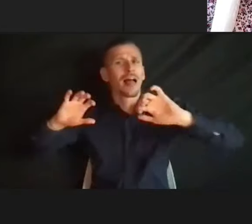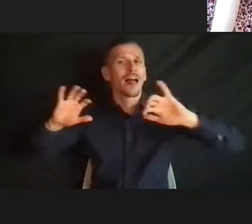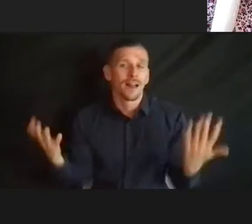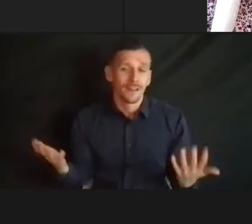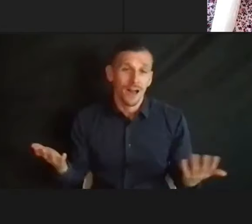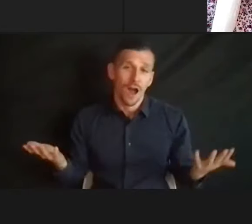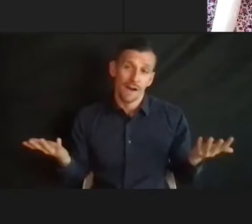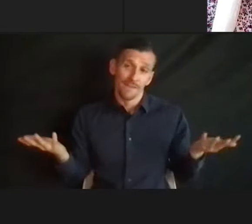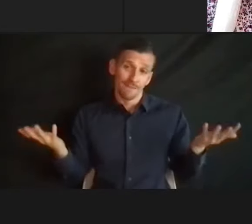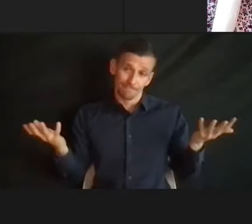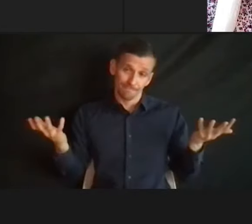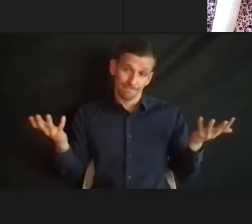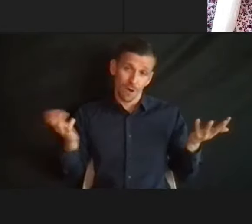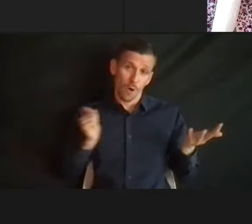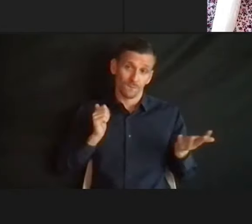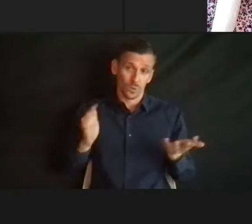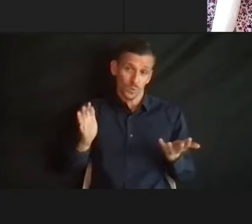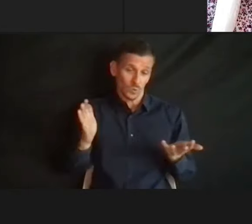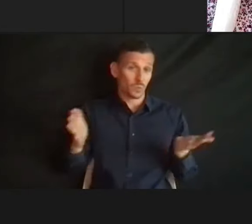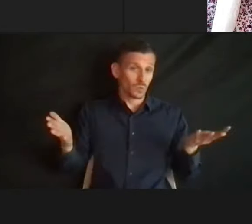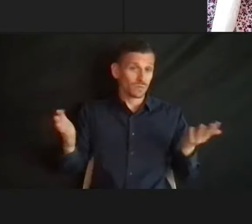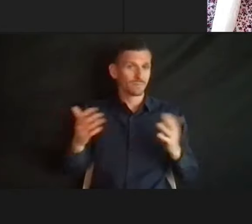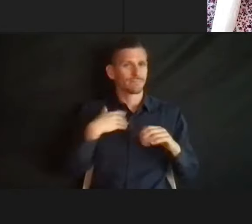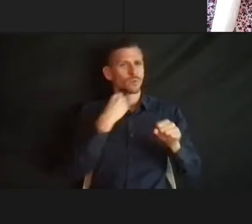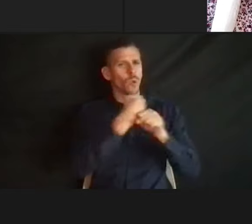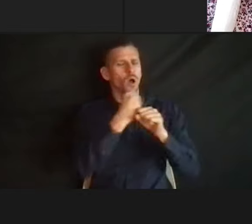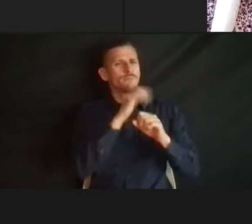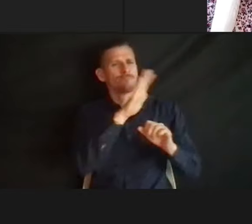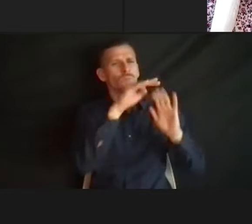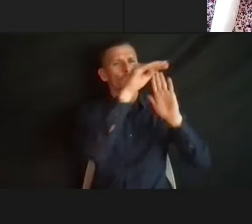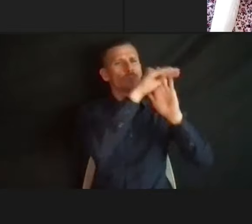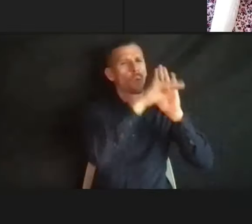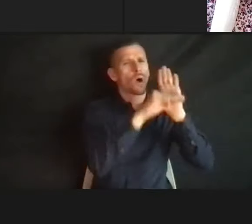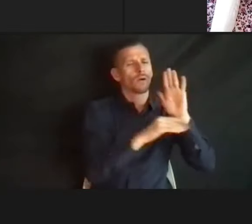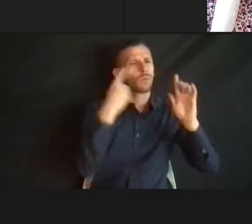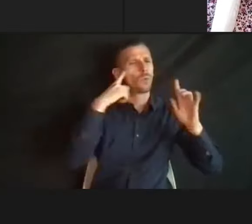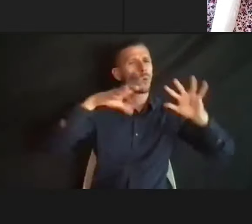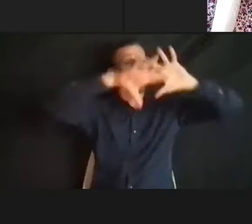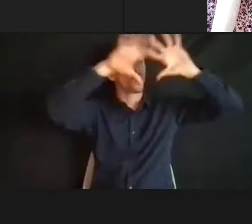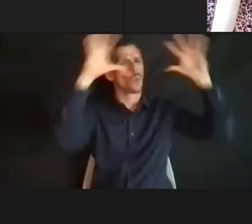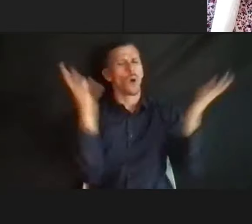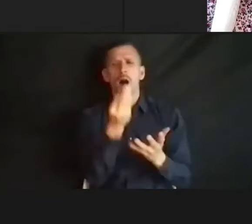we have the front view on the deterioration of food insecurity around the world. And